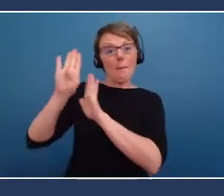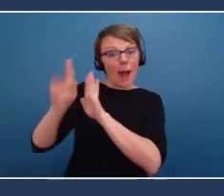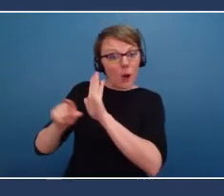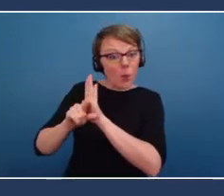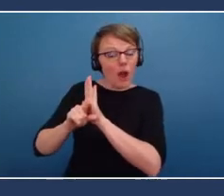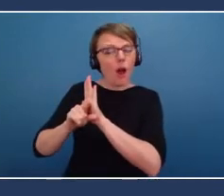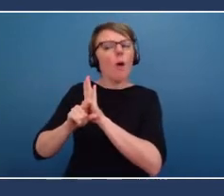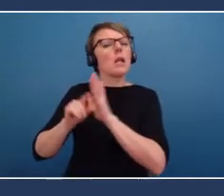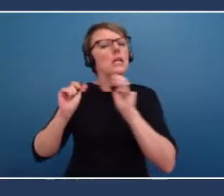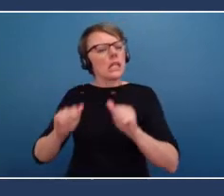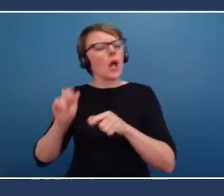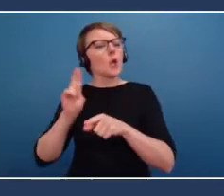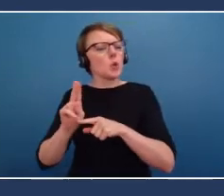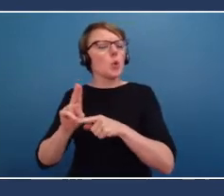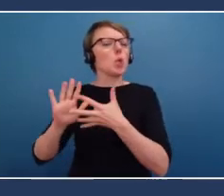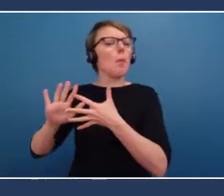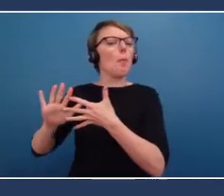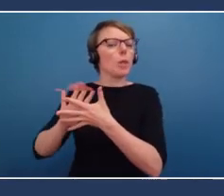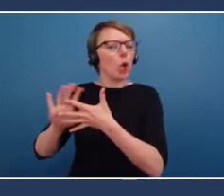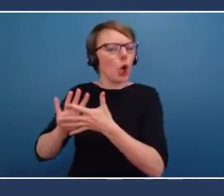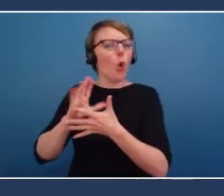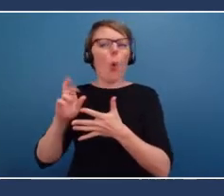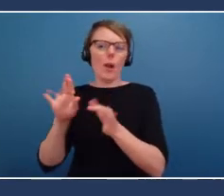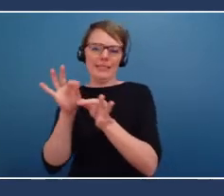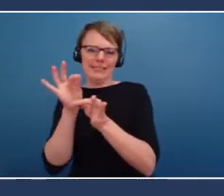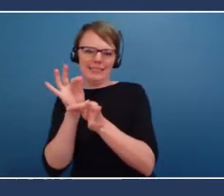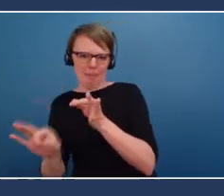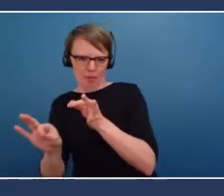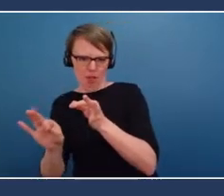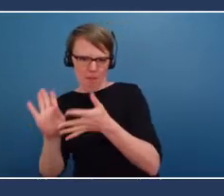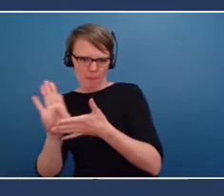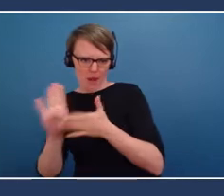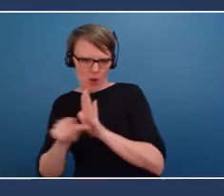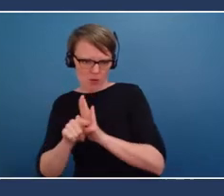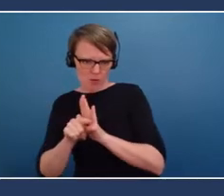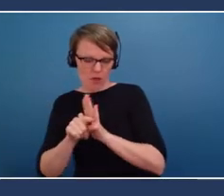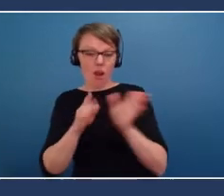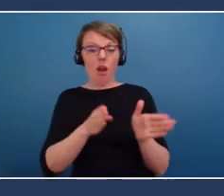in Teams now, and also proactively offering captions and translation.